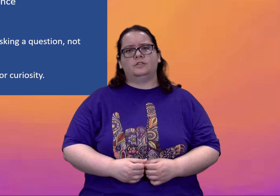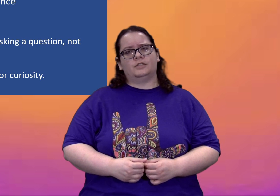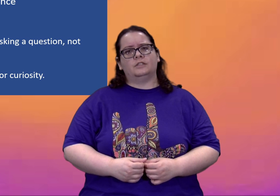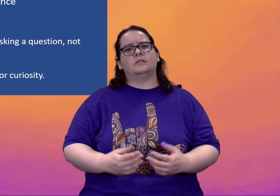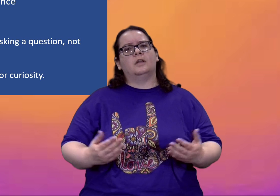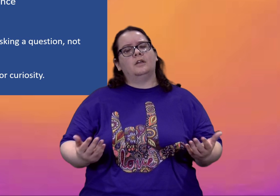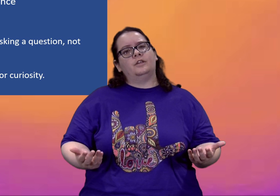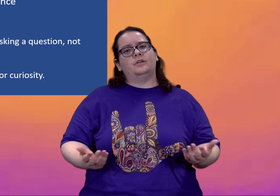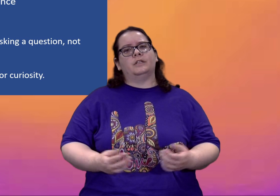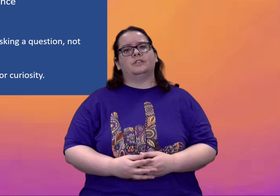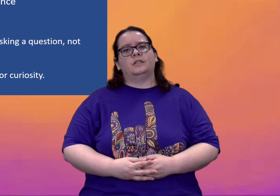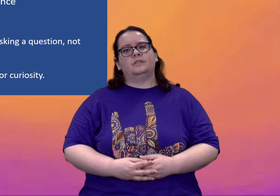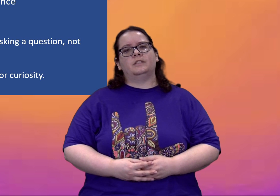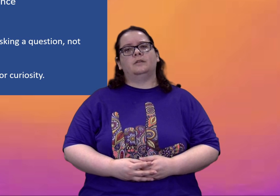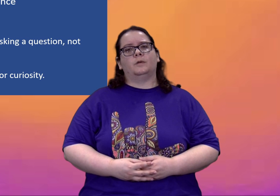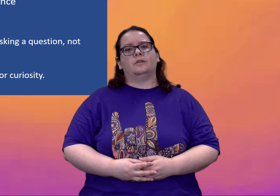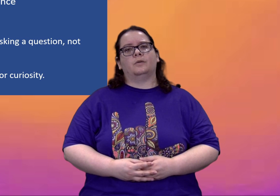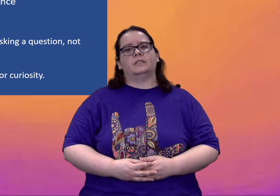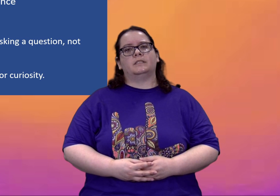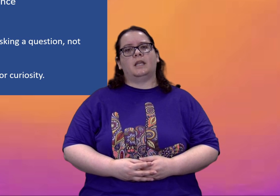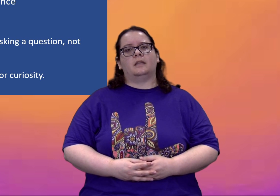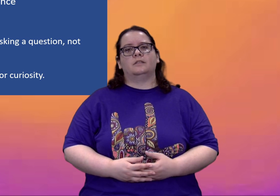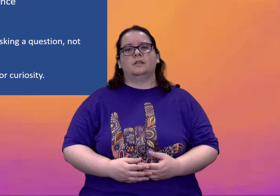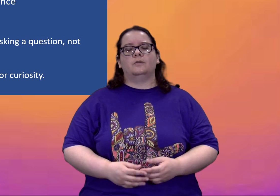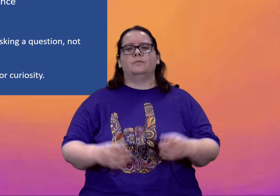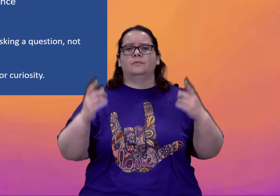you're just curious. You're interested in what they're going to say, so